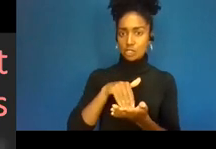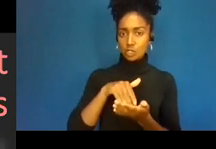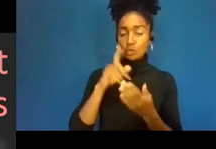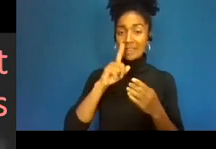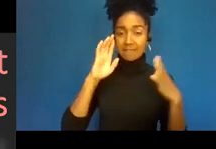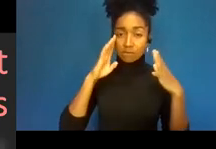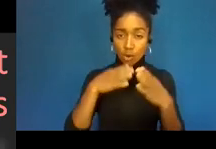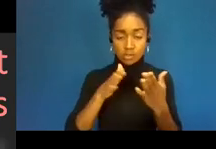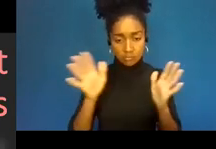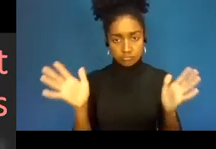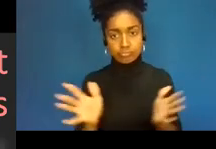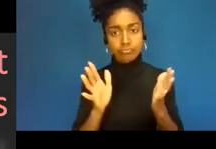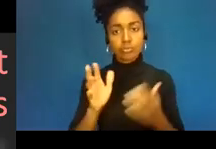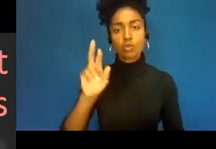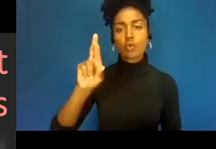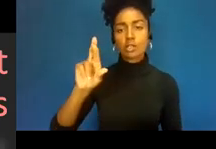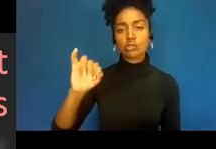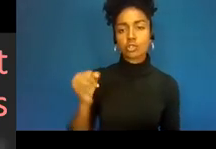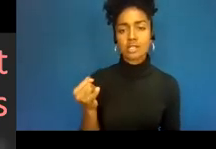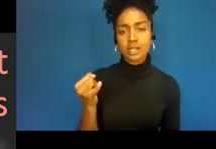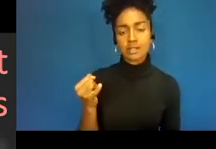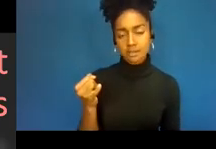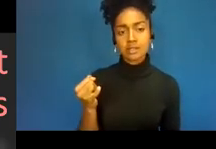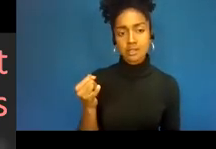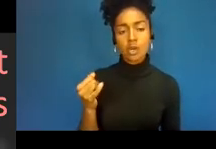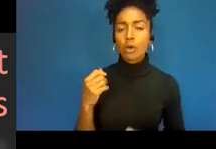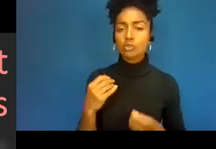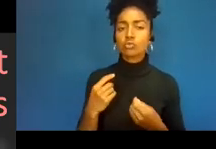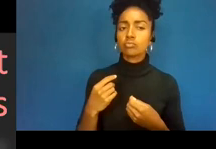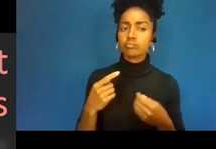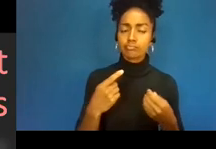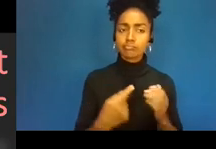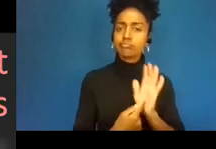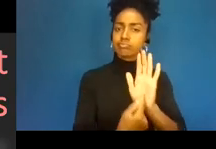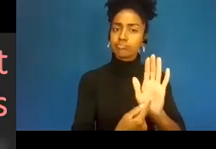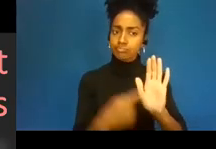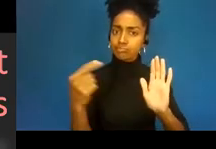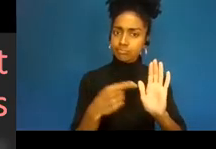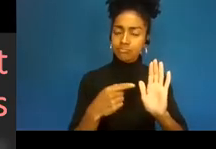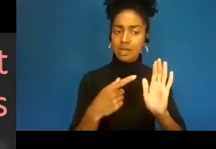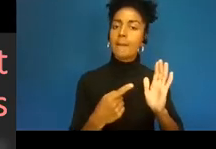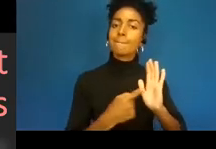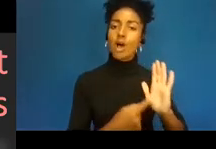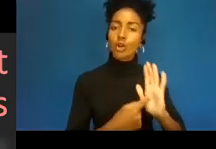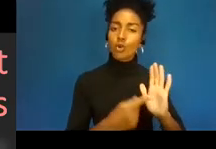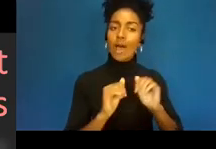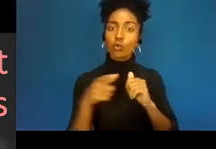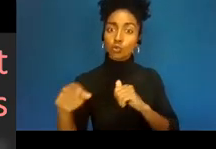and present this as a frame for and a model for how you might construct an ethic for your own center.